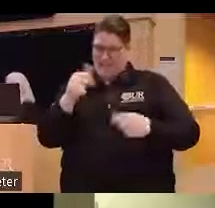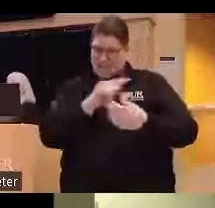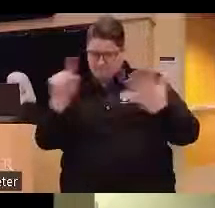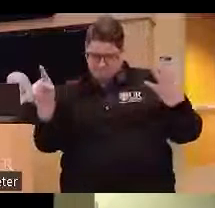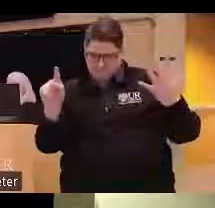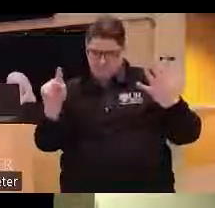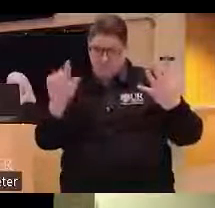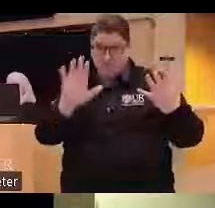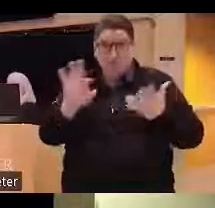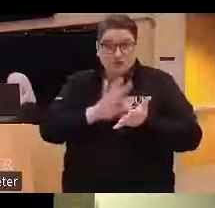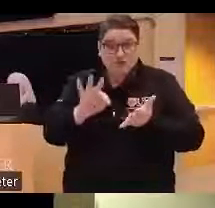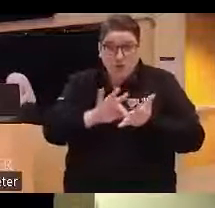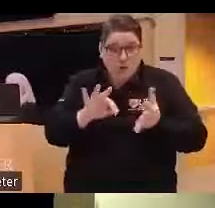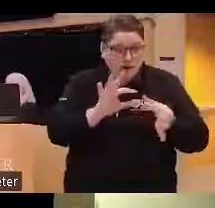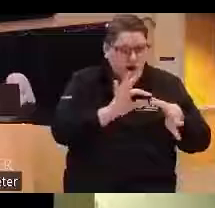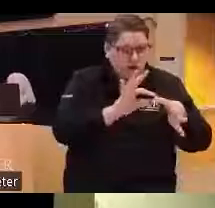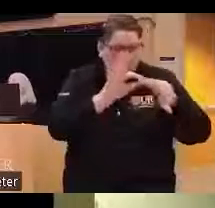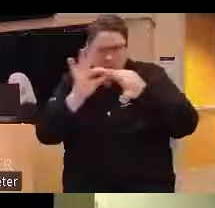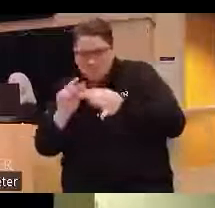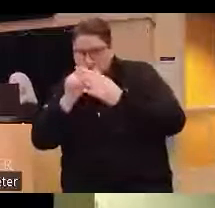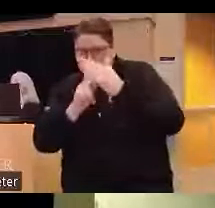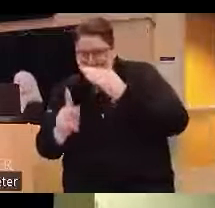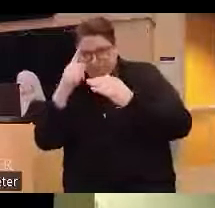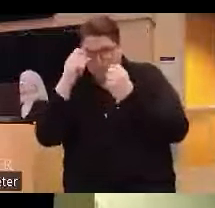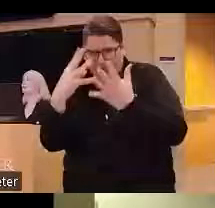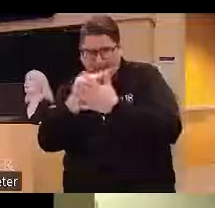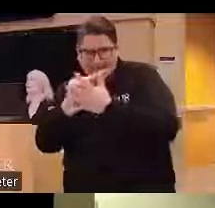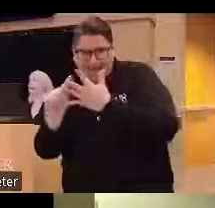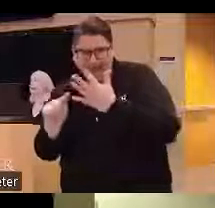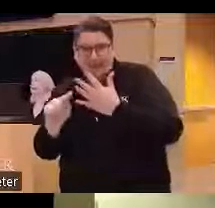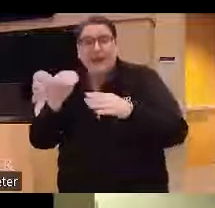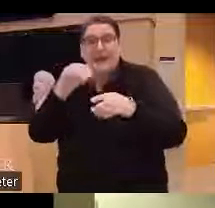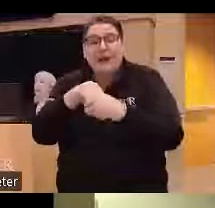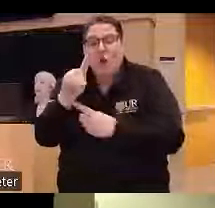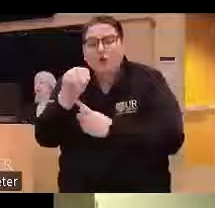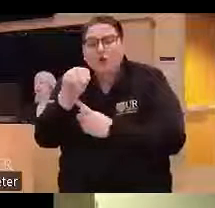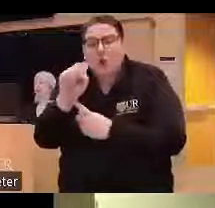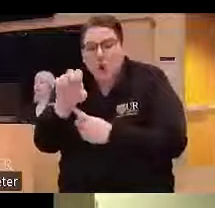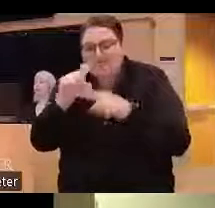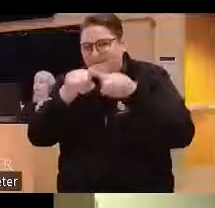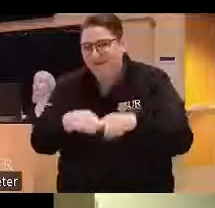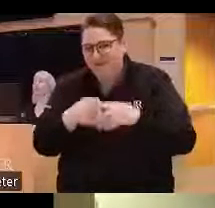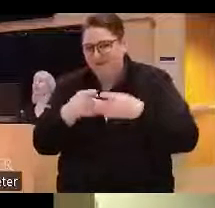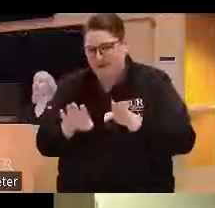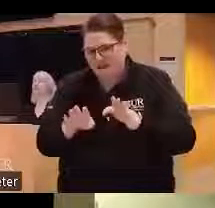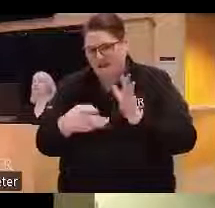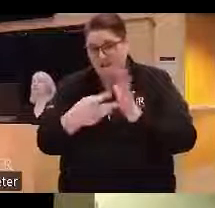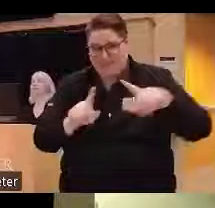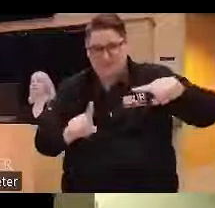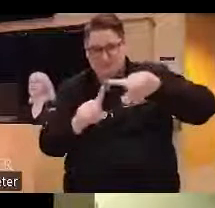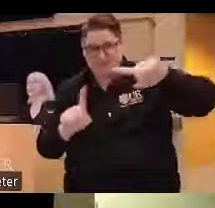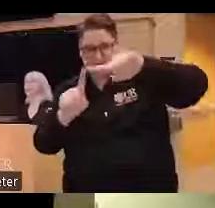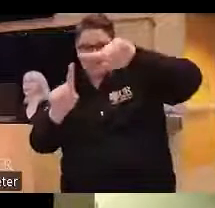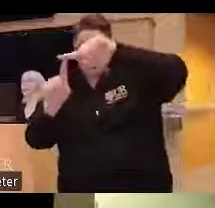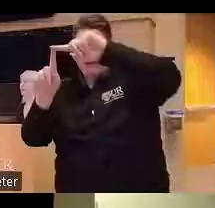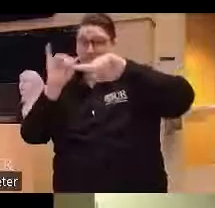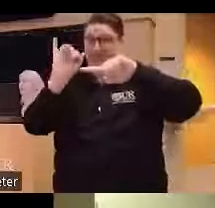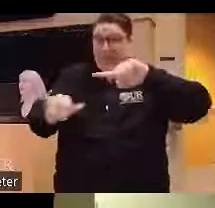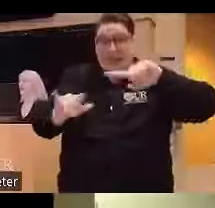predicted many many things and it did it in a dose dependent fashion which is an index of causality